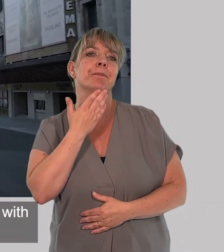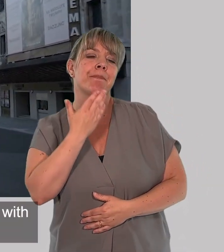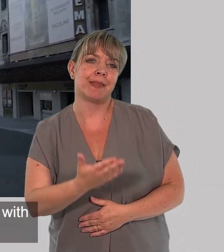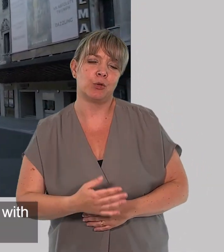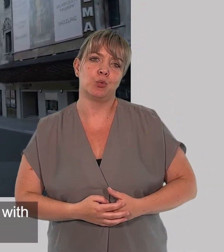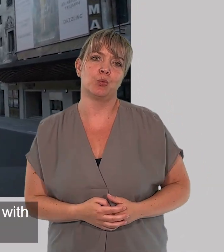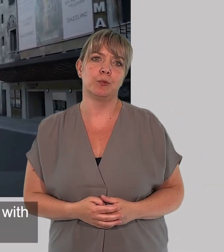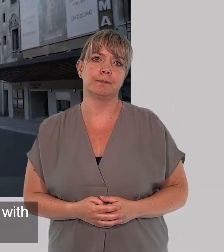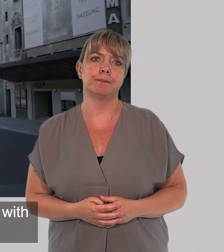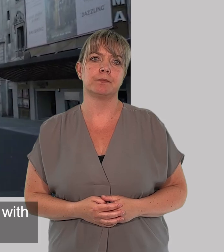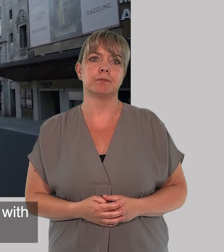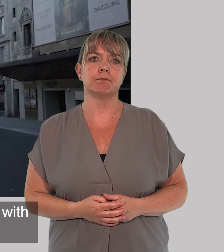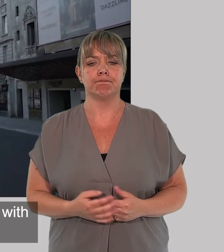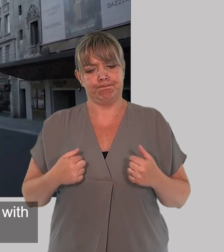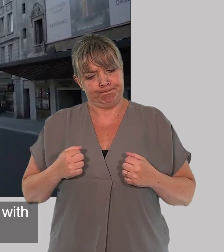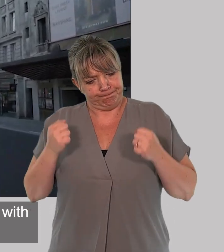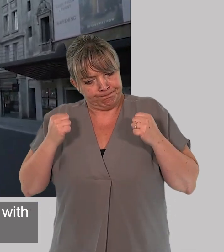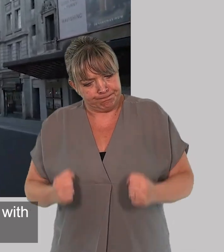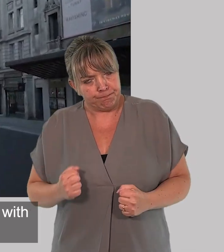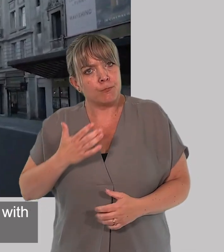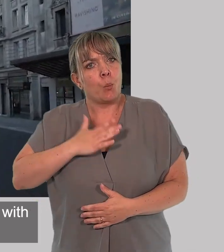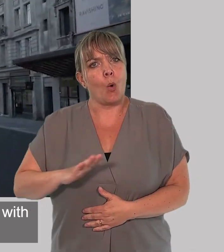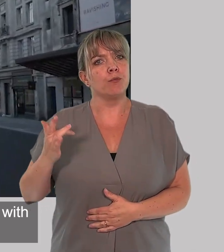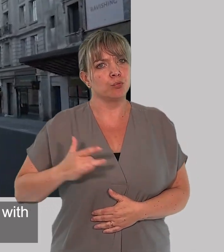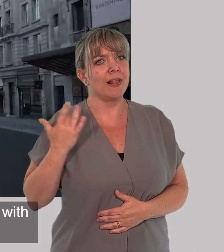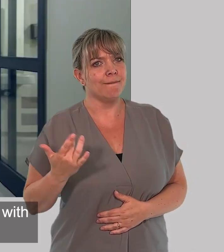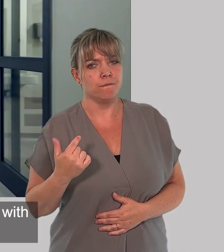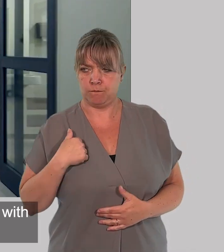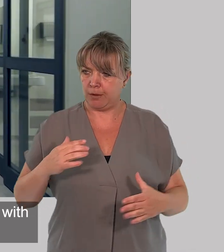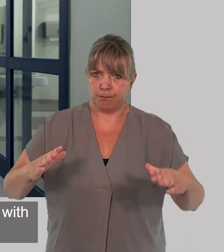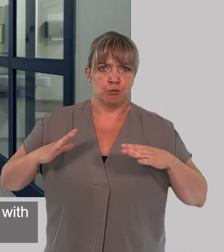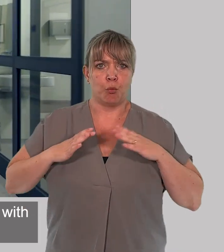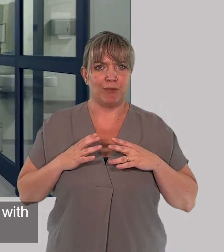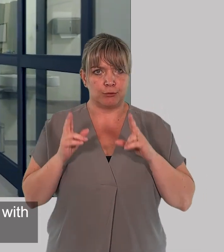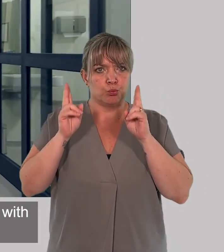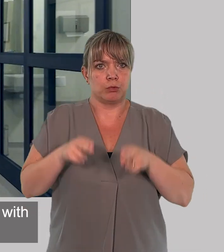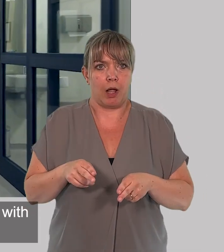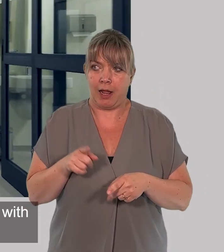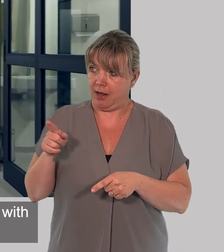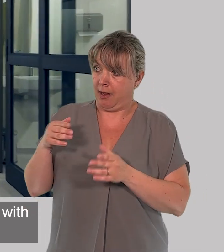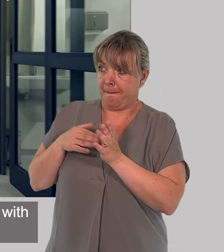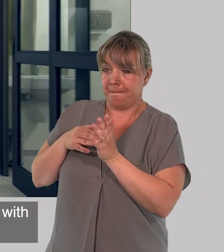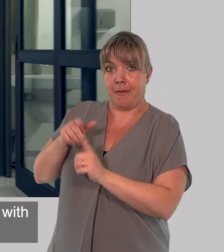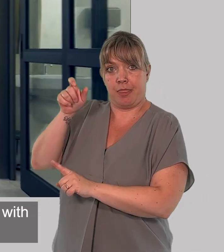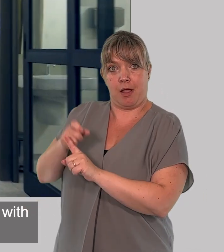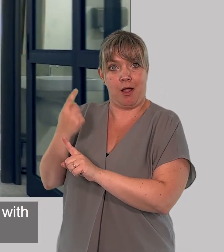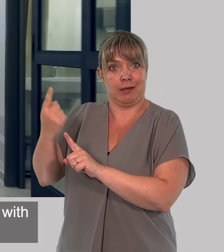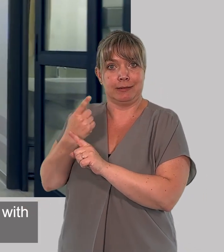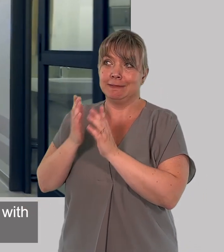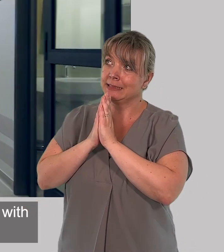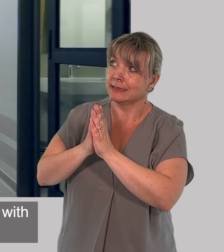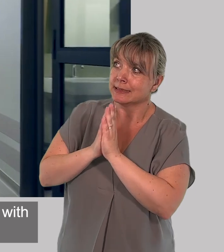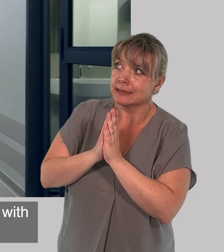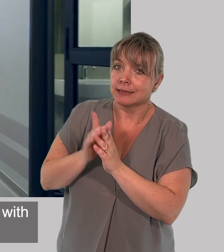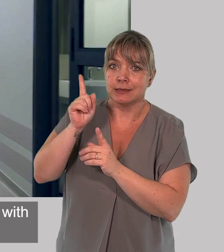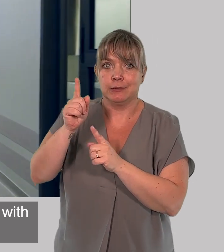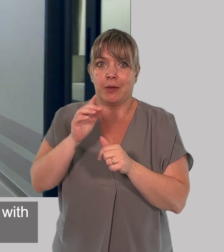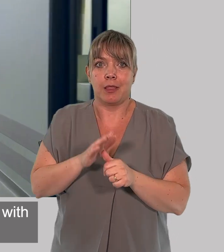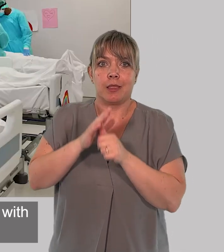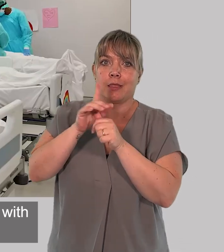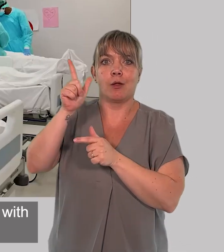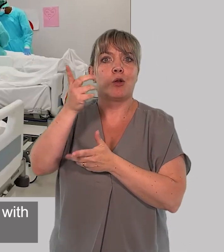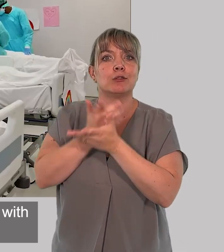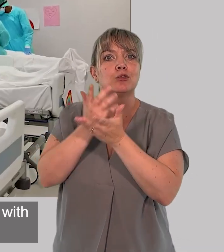I want to live. I'm not ready to die. My mum pleaded with a consultant as she lay in hospital during COVID,